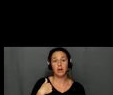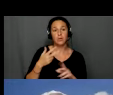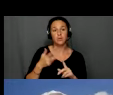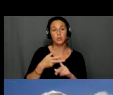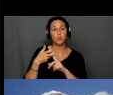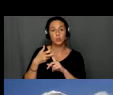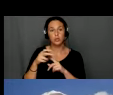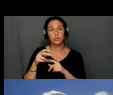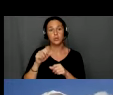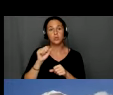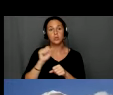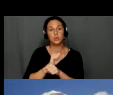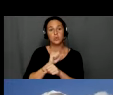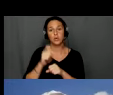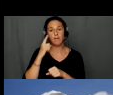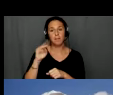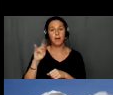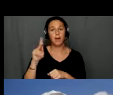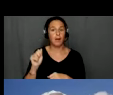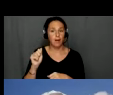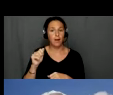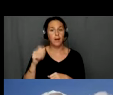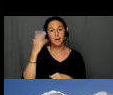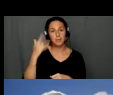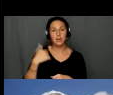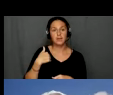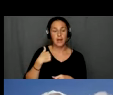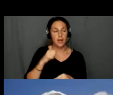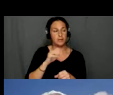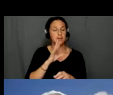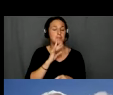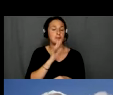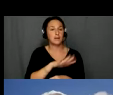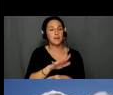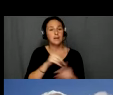speak the indigenous languages when we had to provide information in the